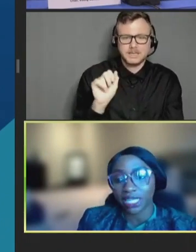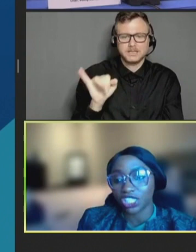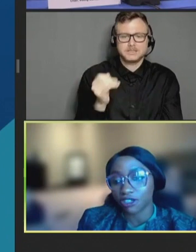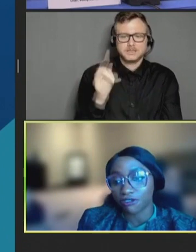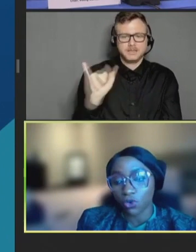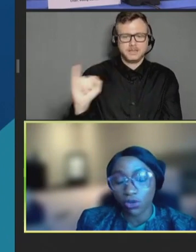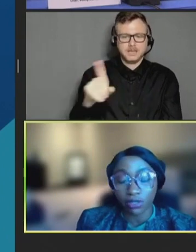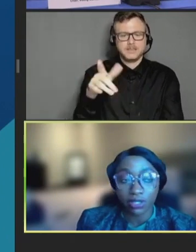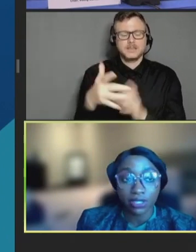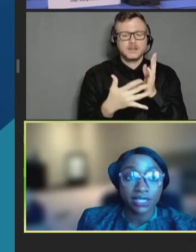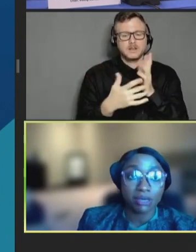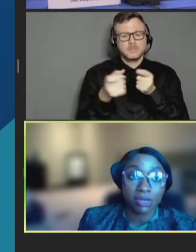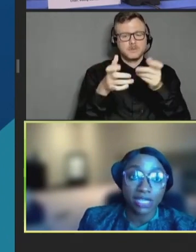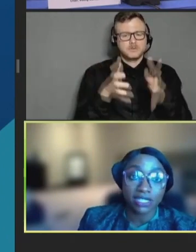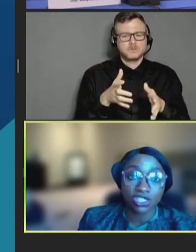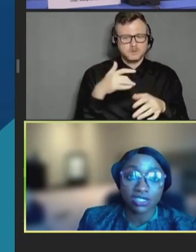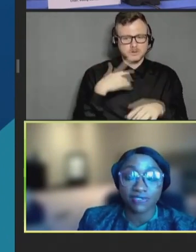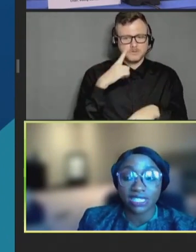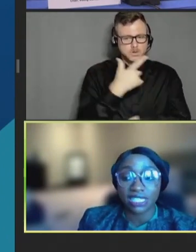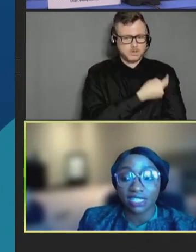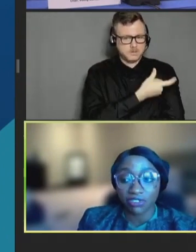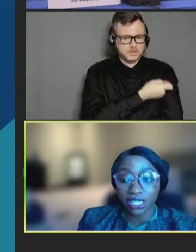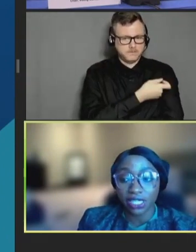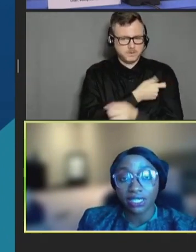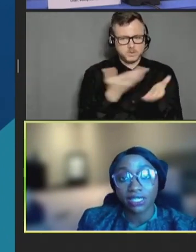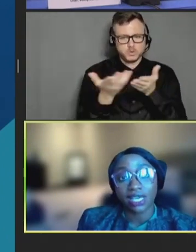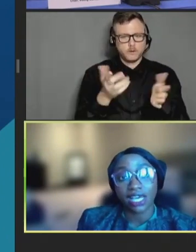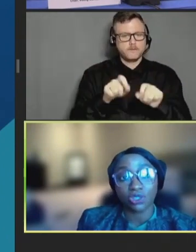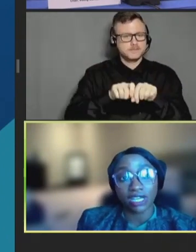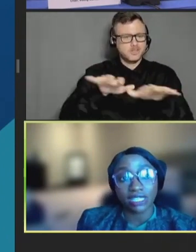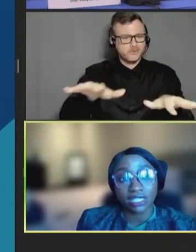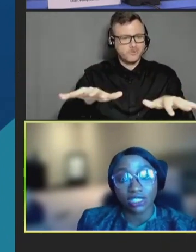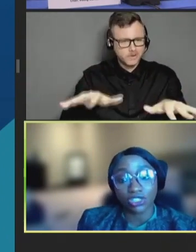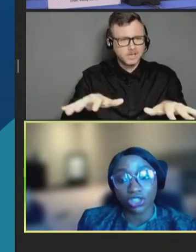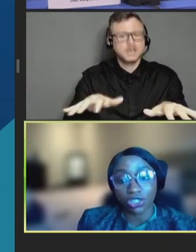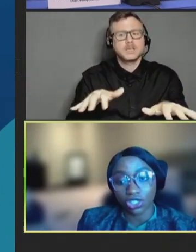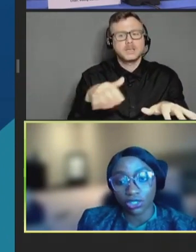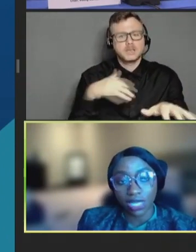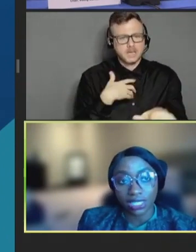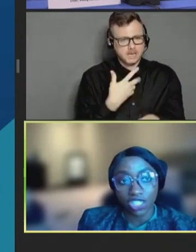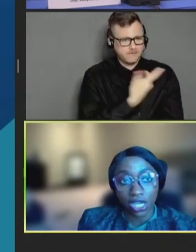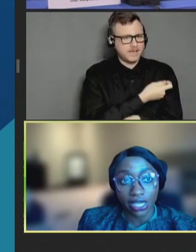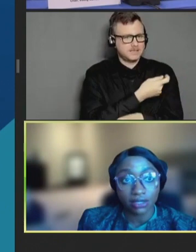manager for Immunization Service Delivery and New Vaccines Introduction at CHAI,